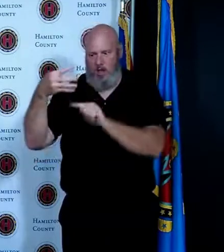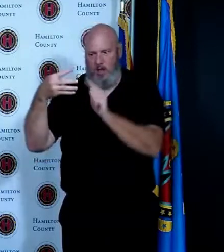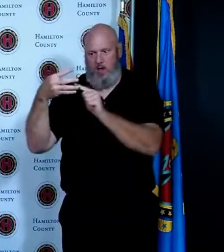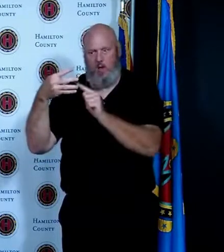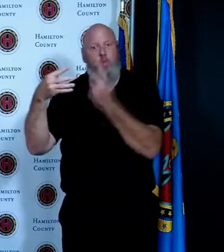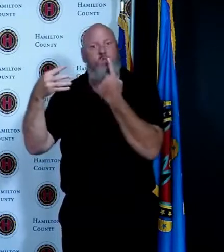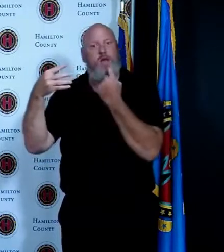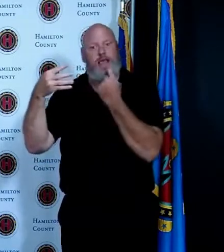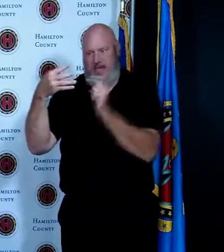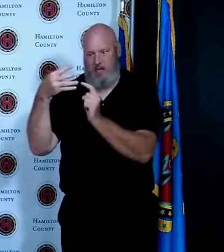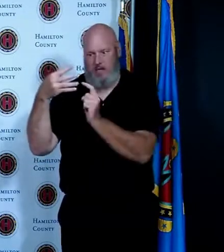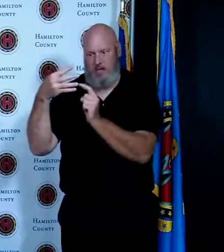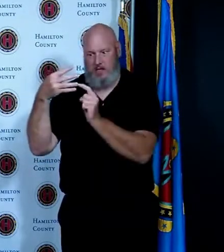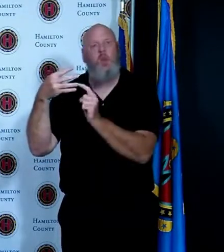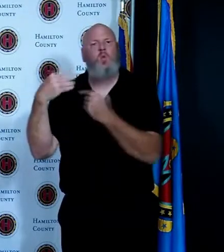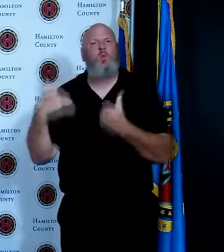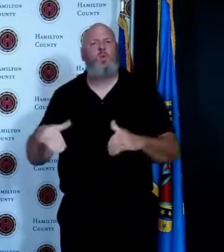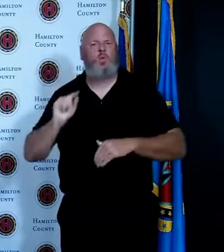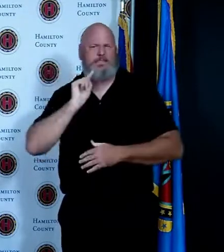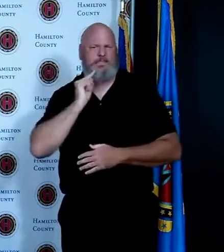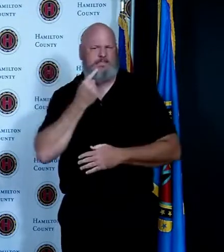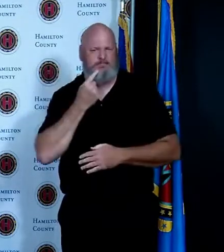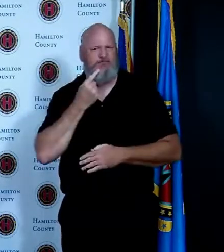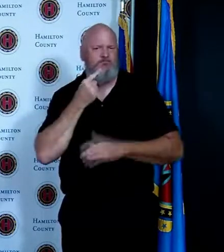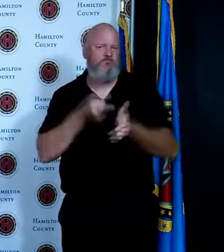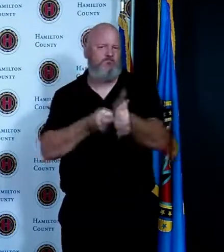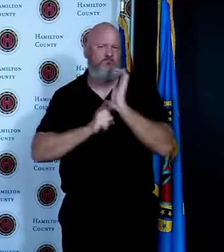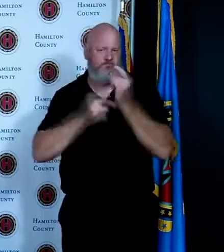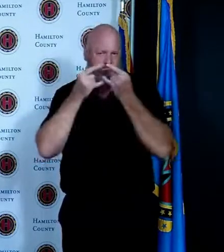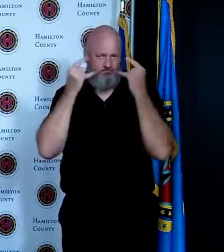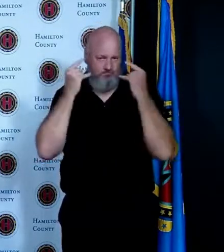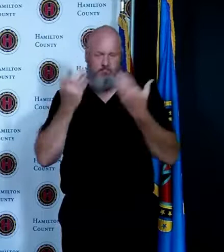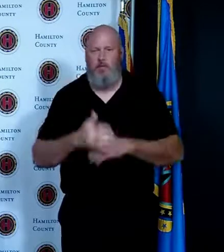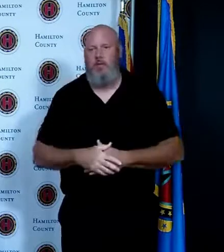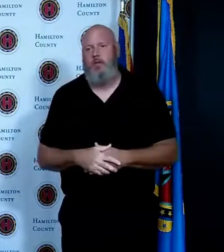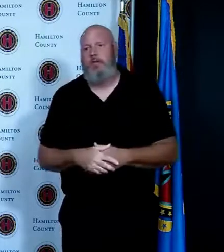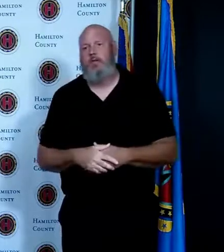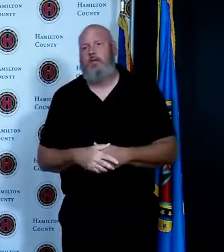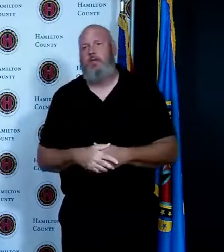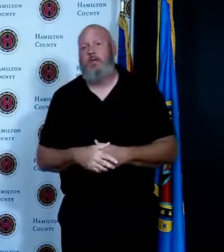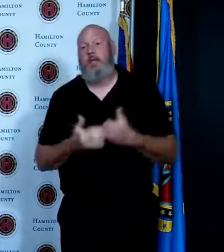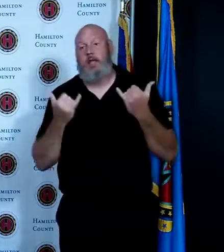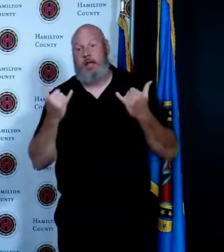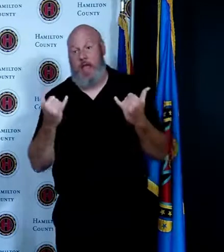be on Hamilton County and so I'm gonna let Greg elaborate on how that plays out